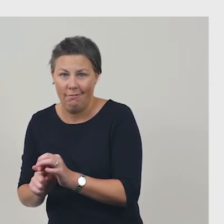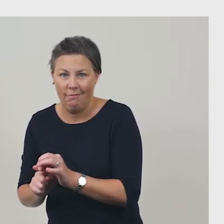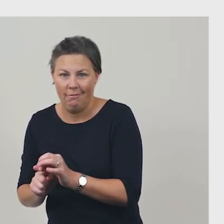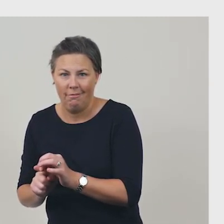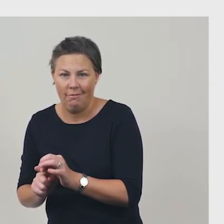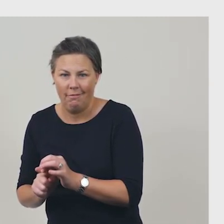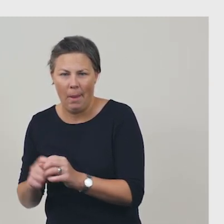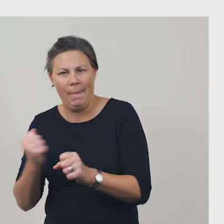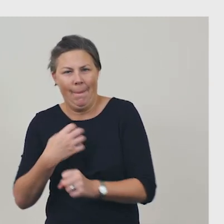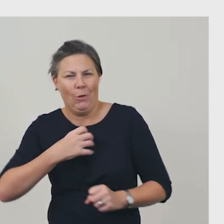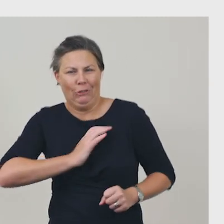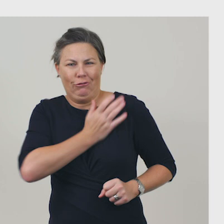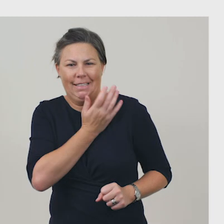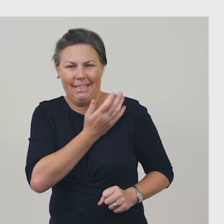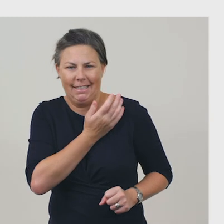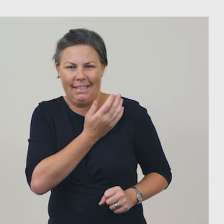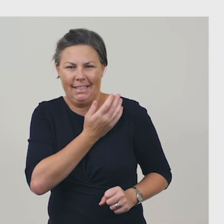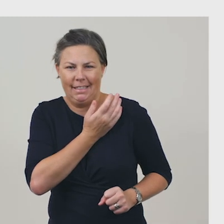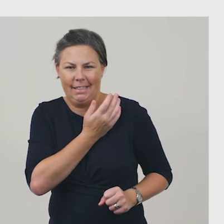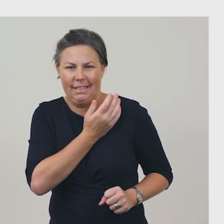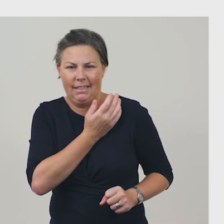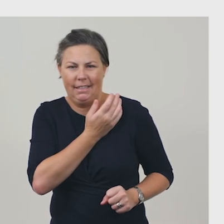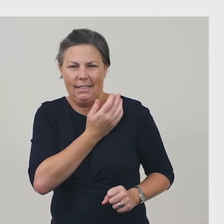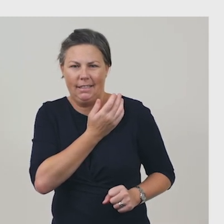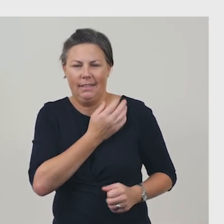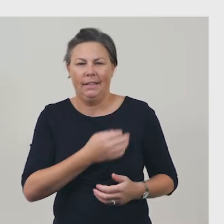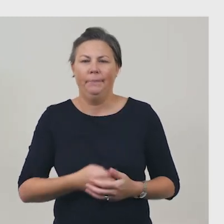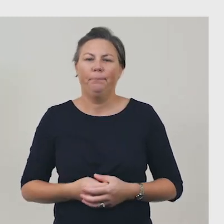Okay, now let’s try to make the next sentence more persuasive.